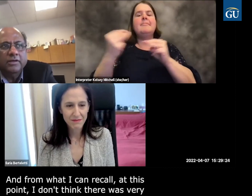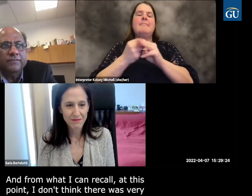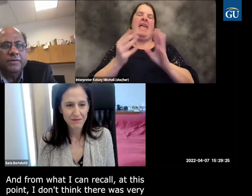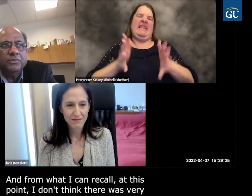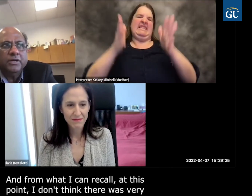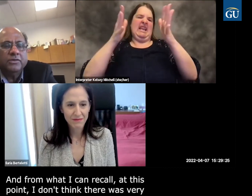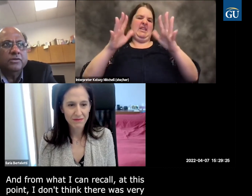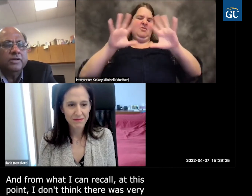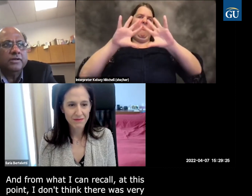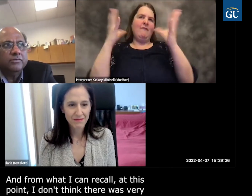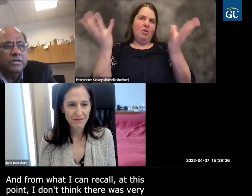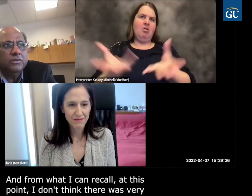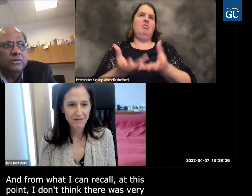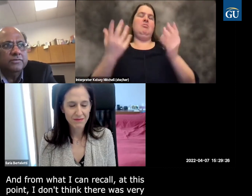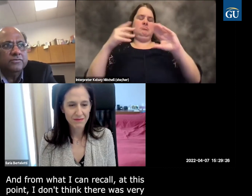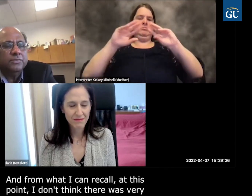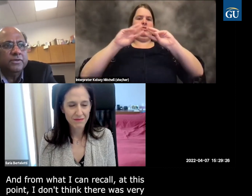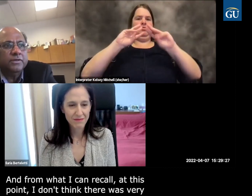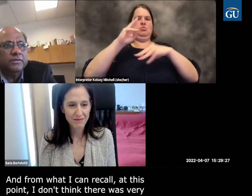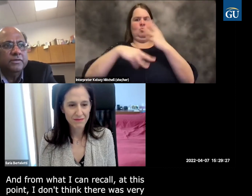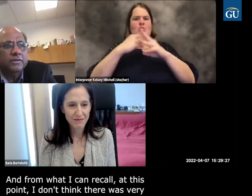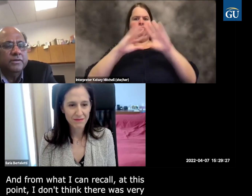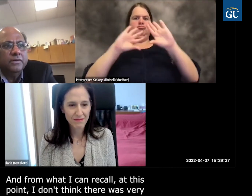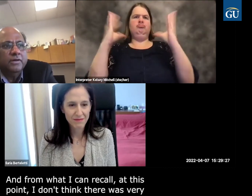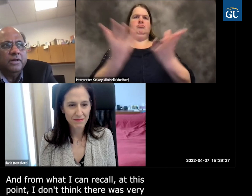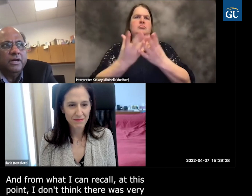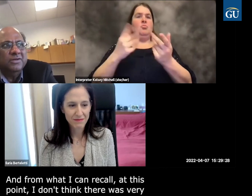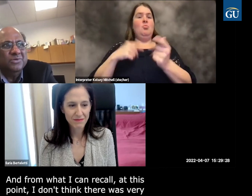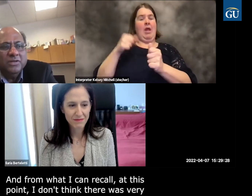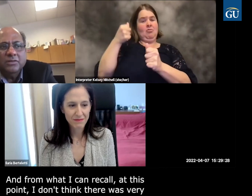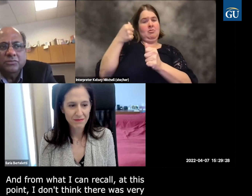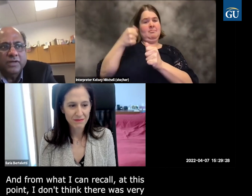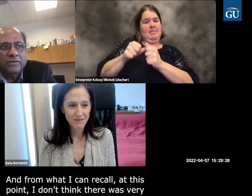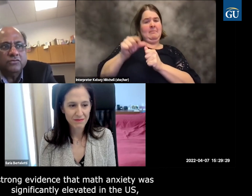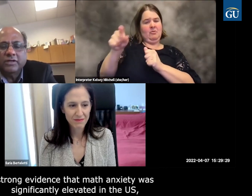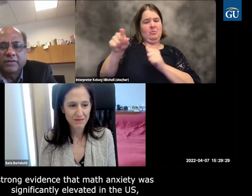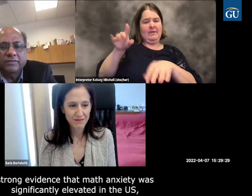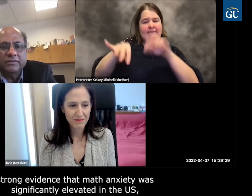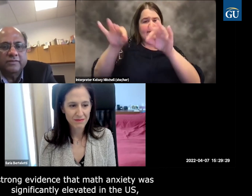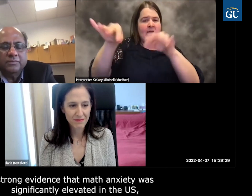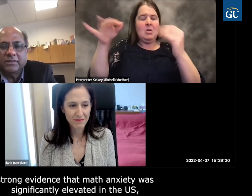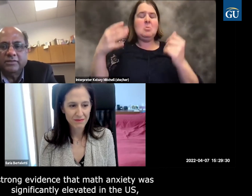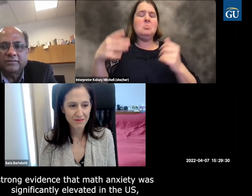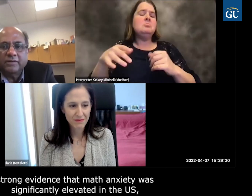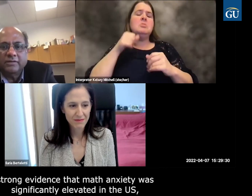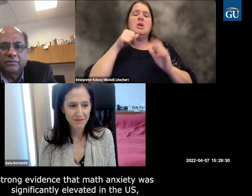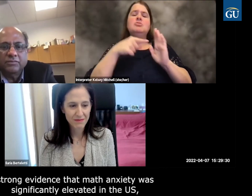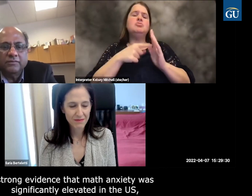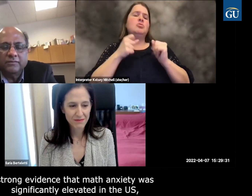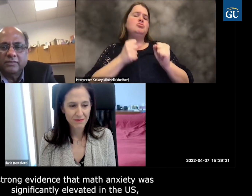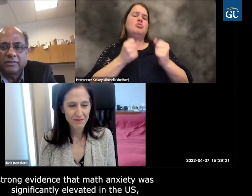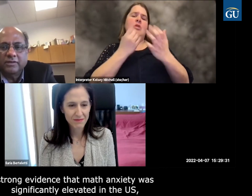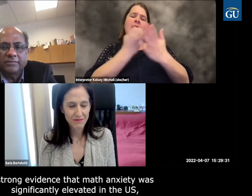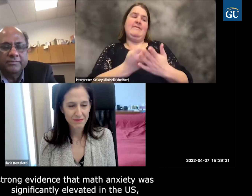from what i call i can recall at this point i don't think there was very strong